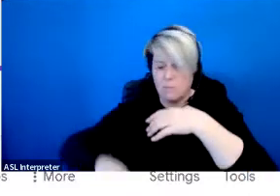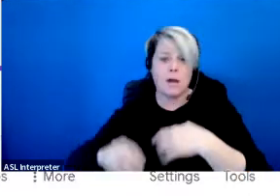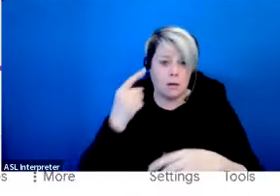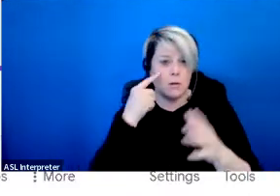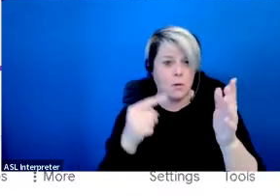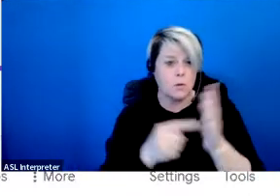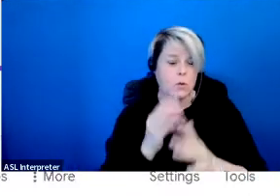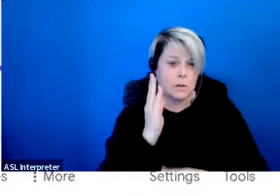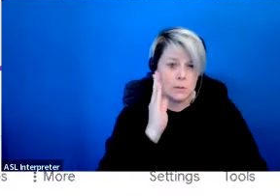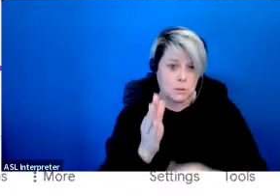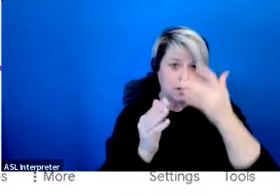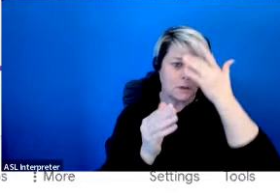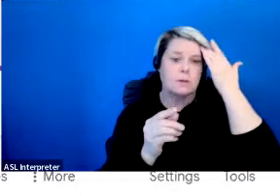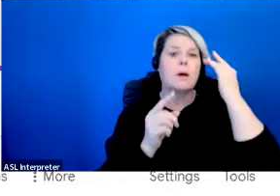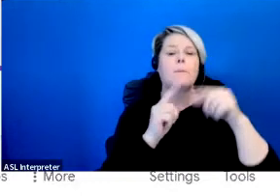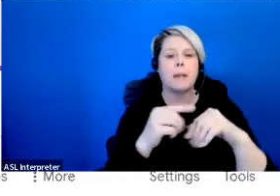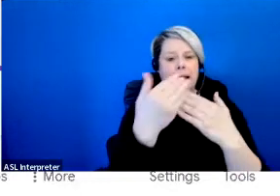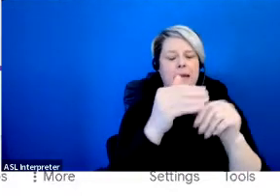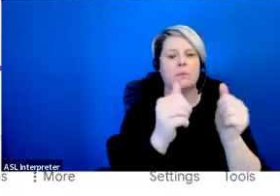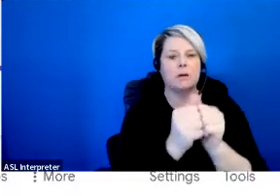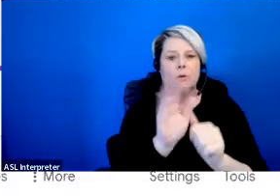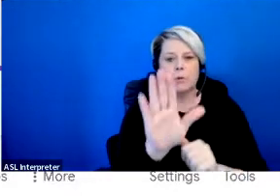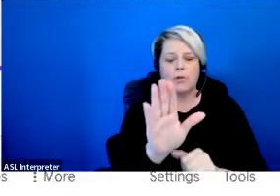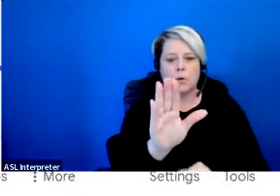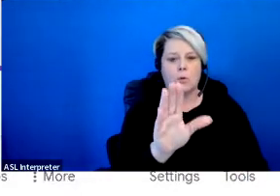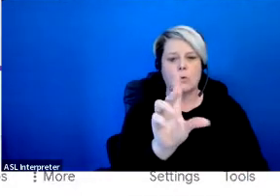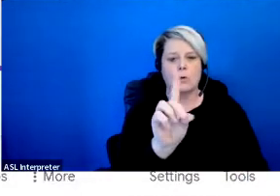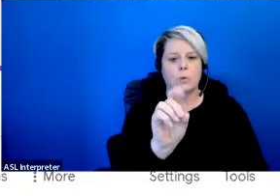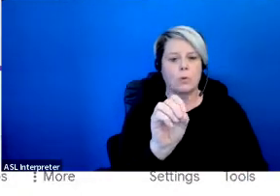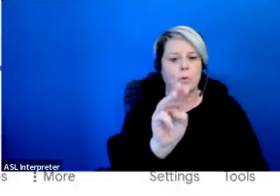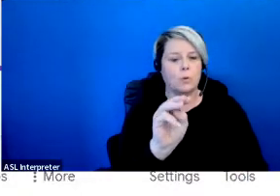you hit return is the results are going to come back and they are going to be limited to the domain in